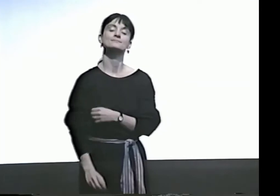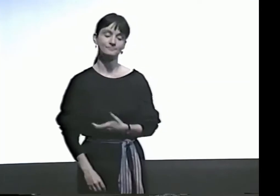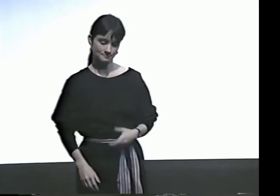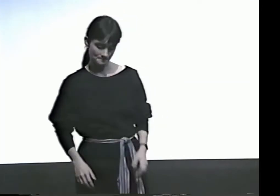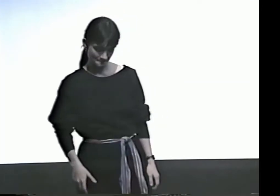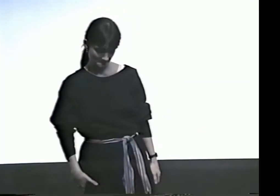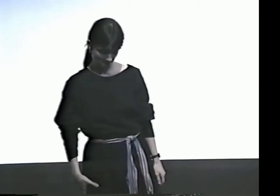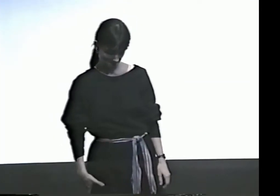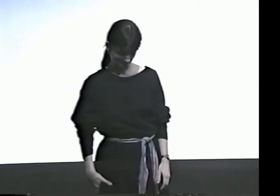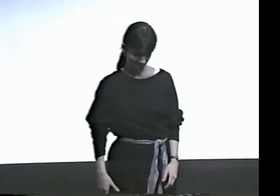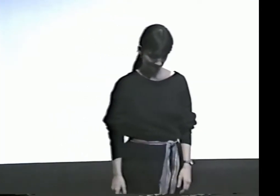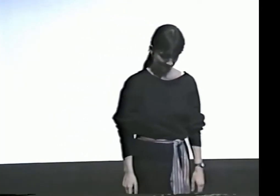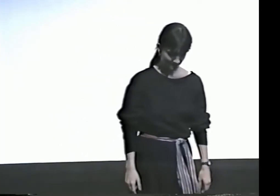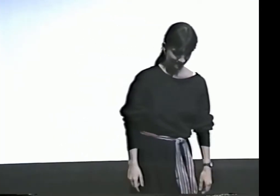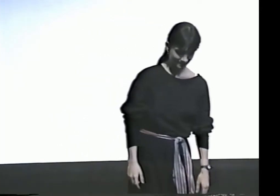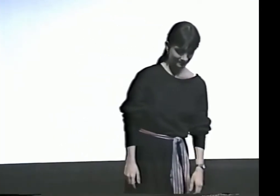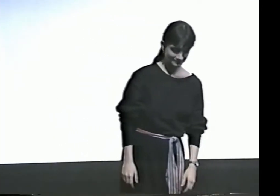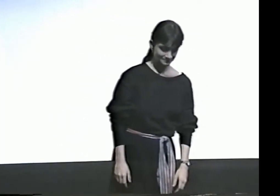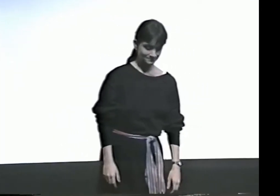WE CAME UP WITH THIS.